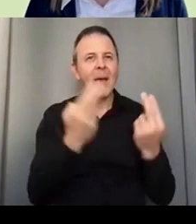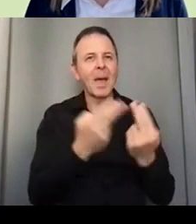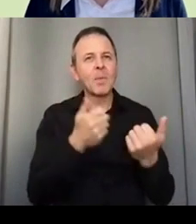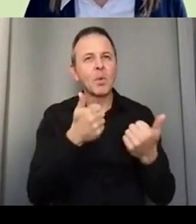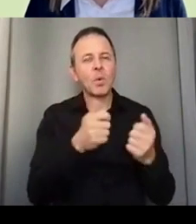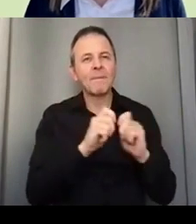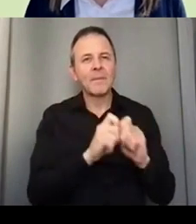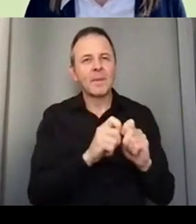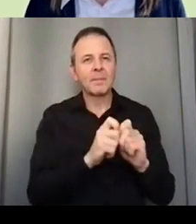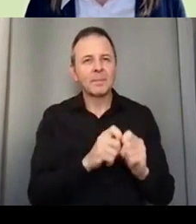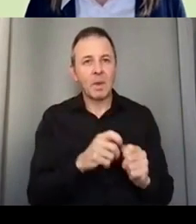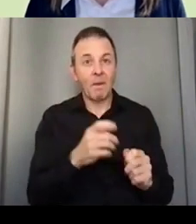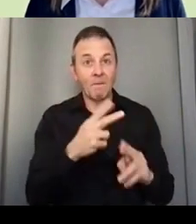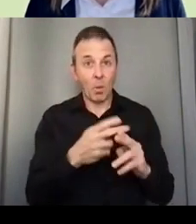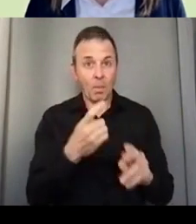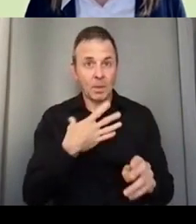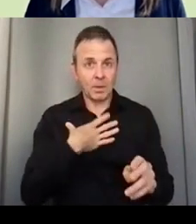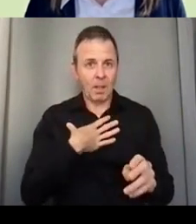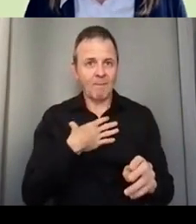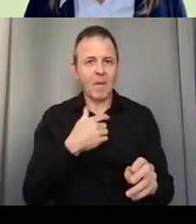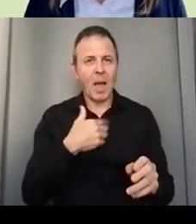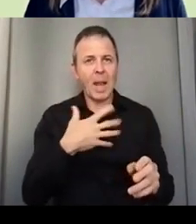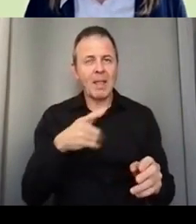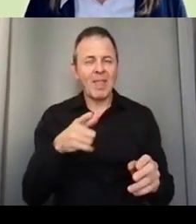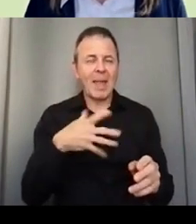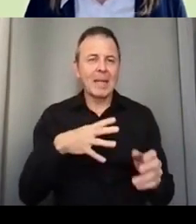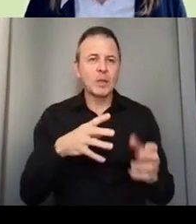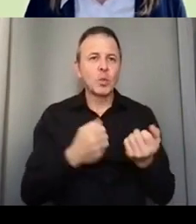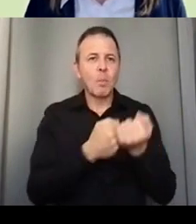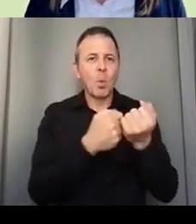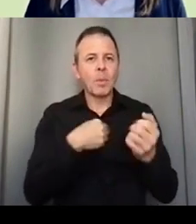for me personally they need to support my daughter and support us in